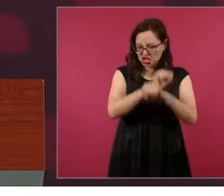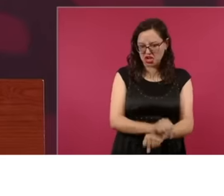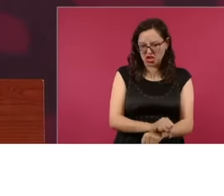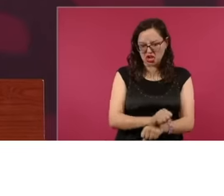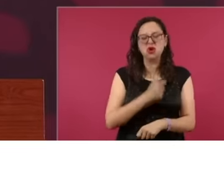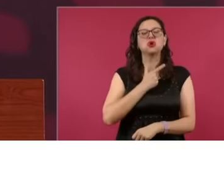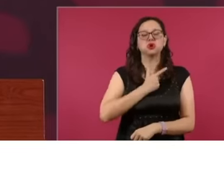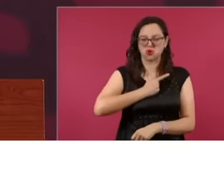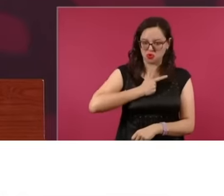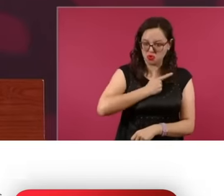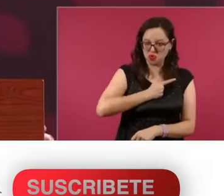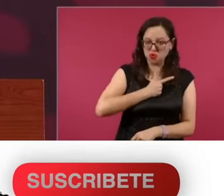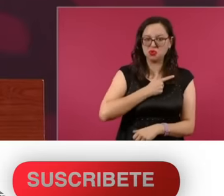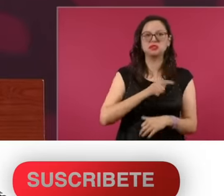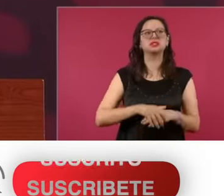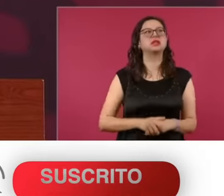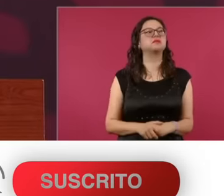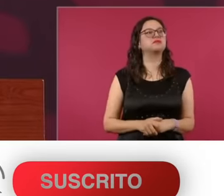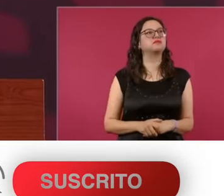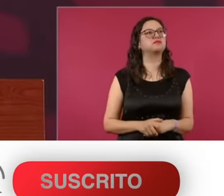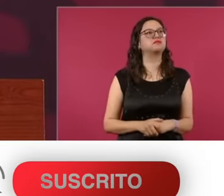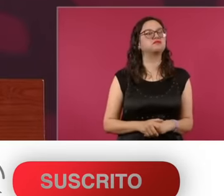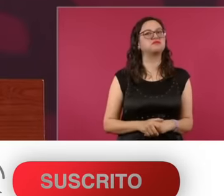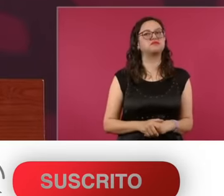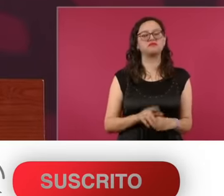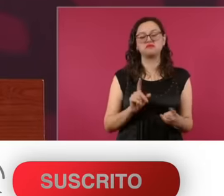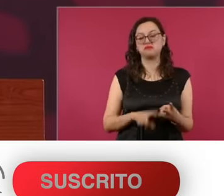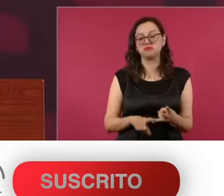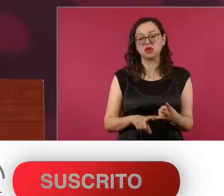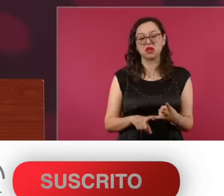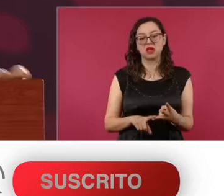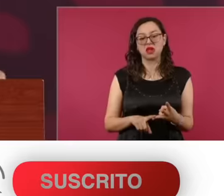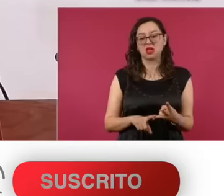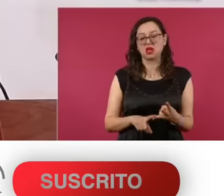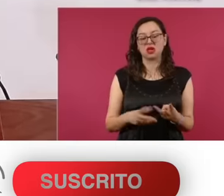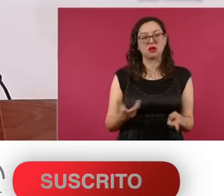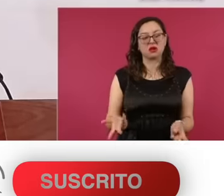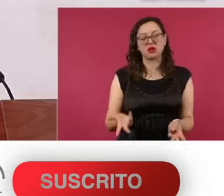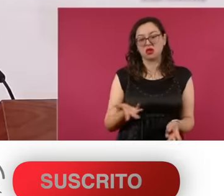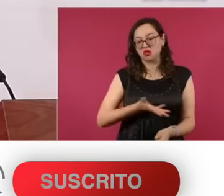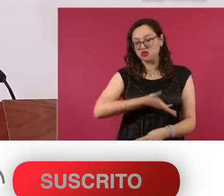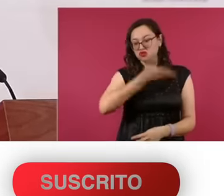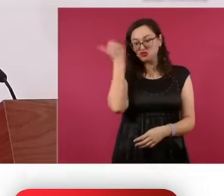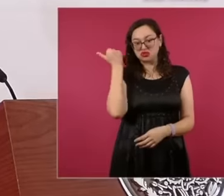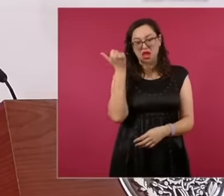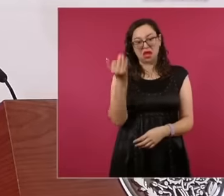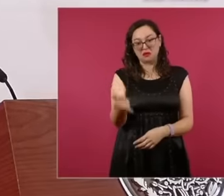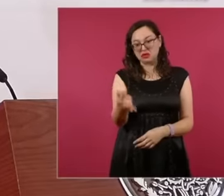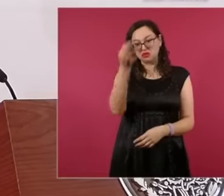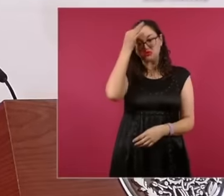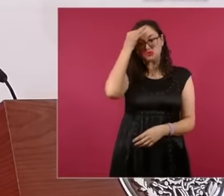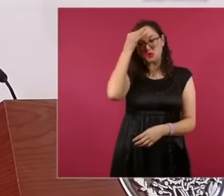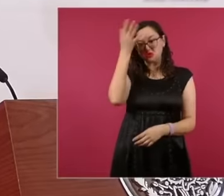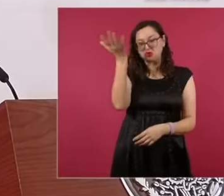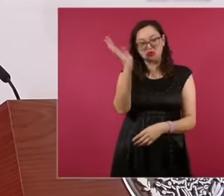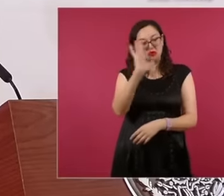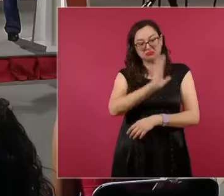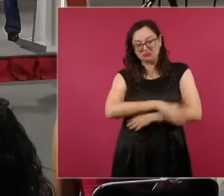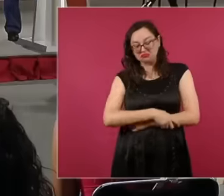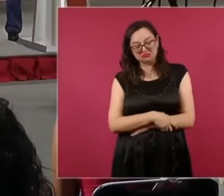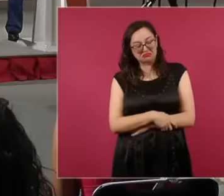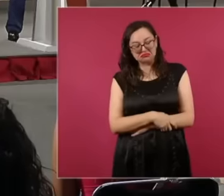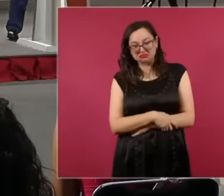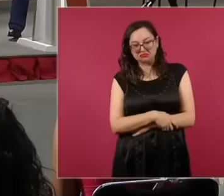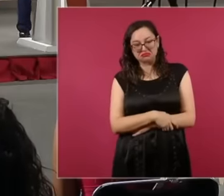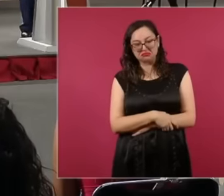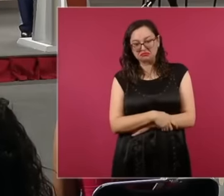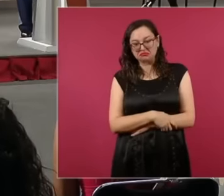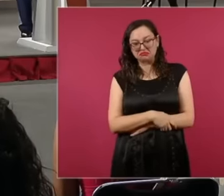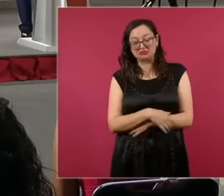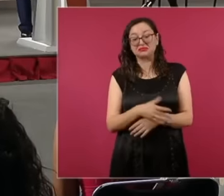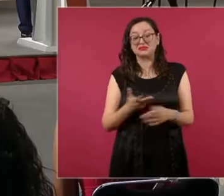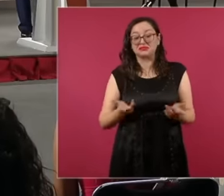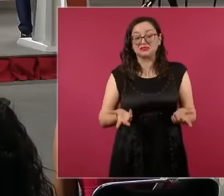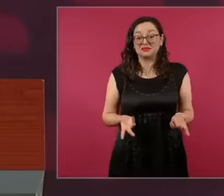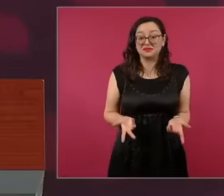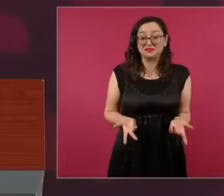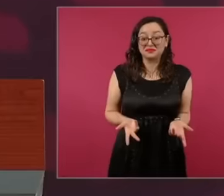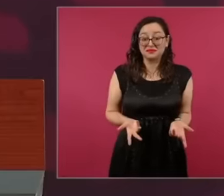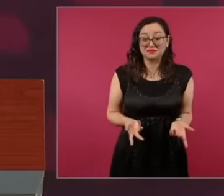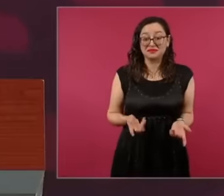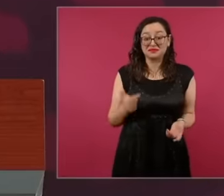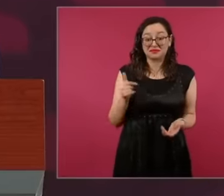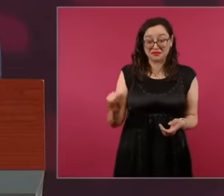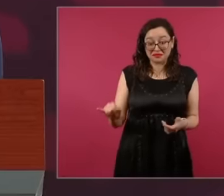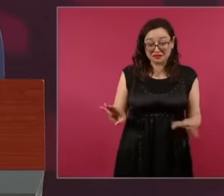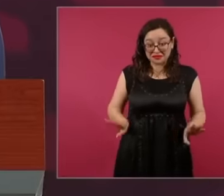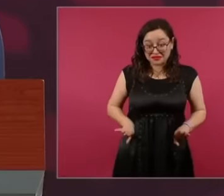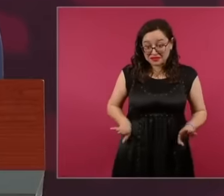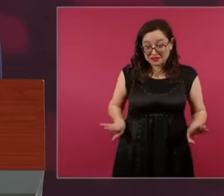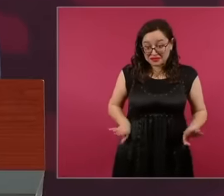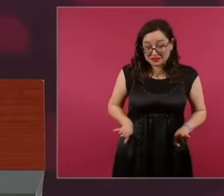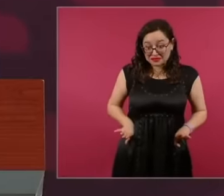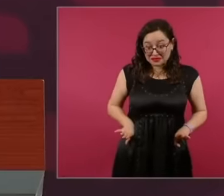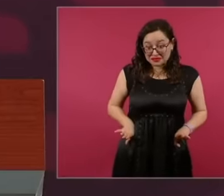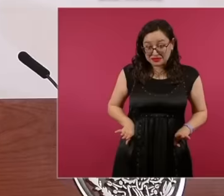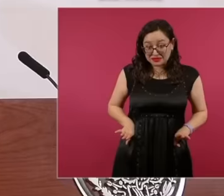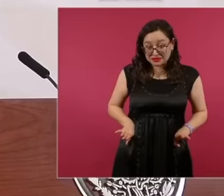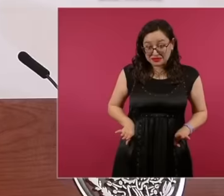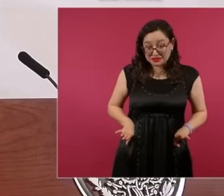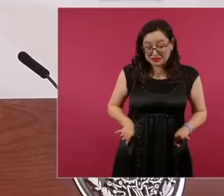the people don't know, the people are stupid, so as long as they continue to think like this,